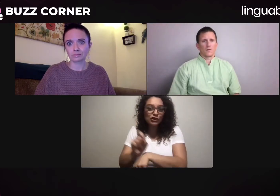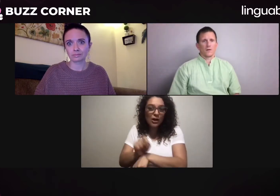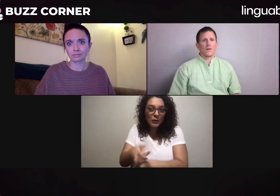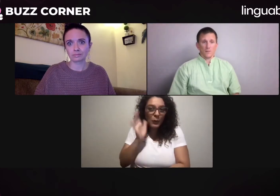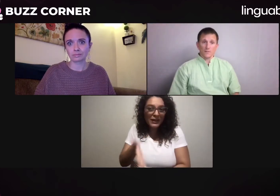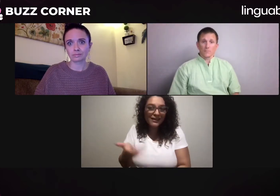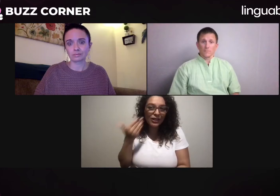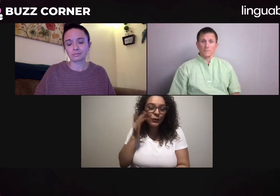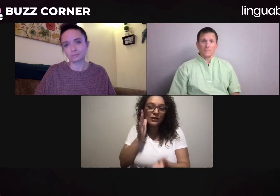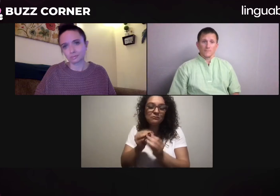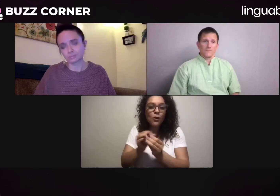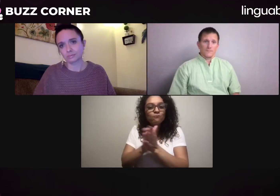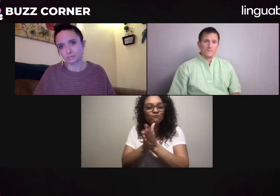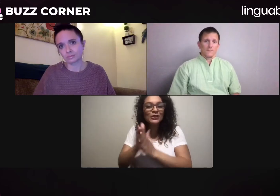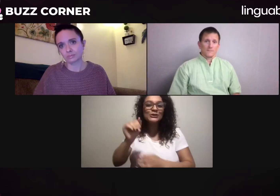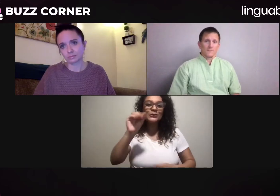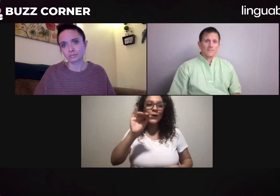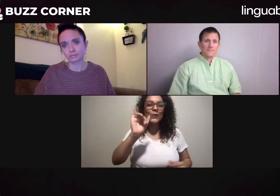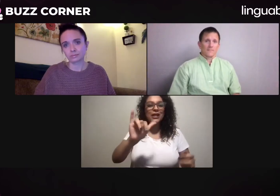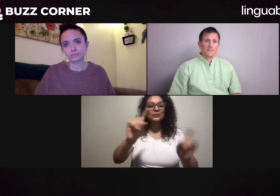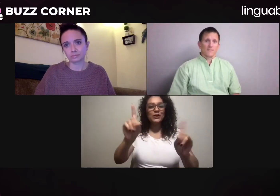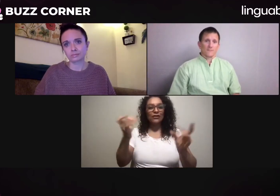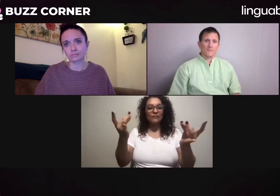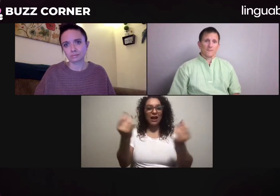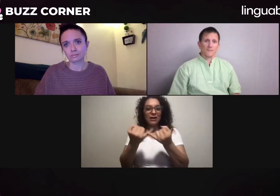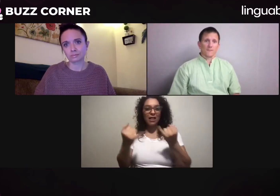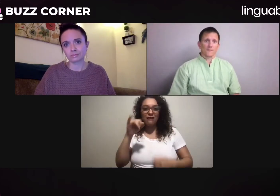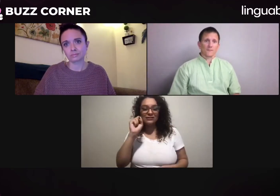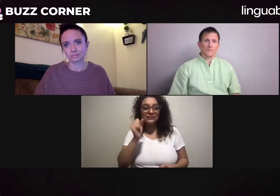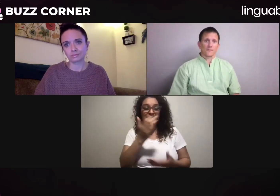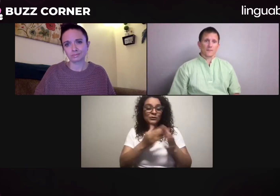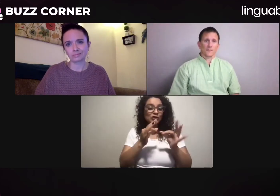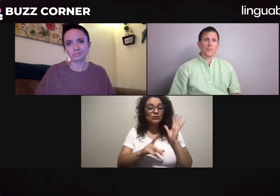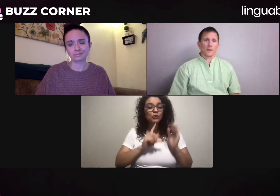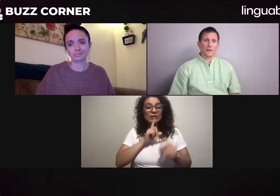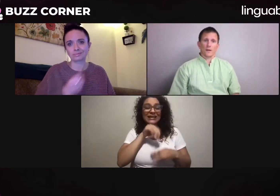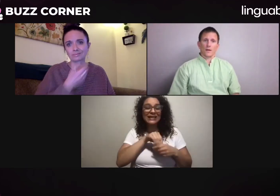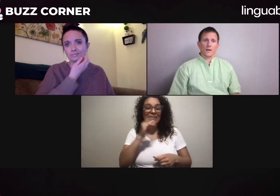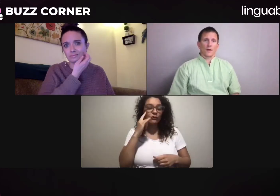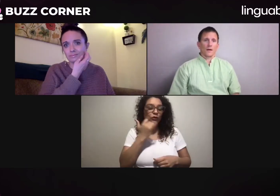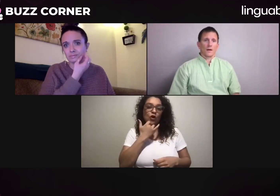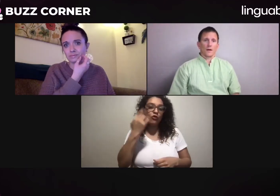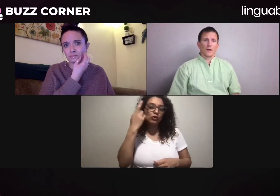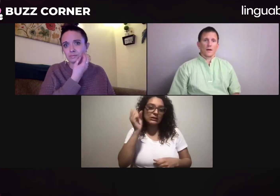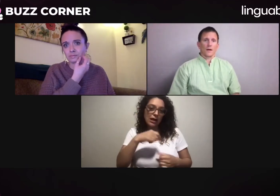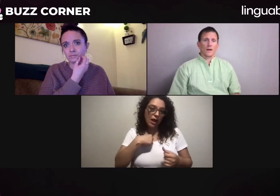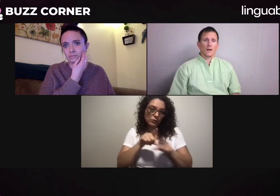when you're working on something, you know you have to do the job. And if you are passionate about it, you're going to do your best job.